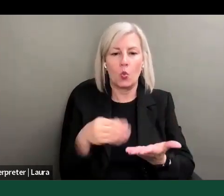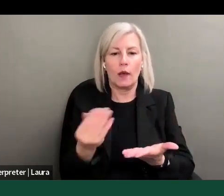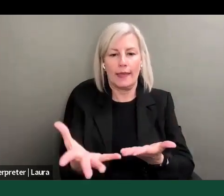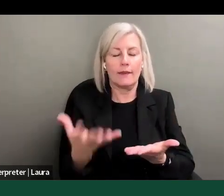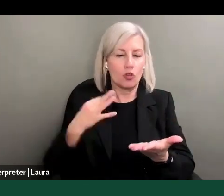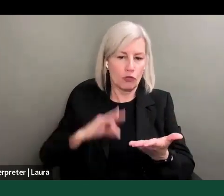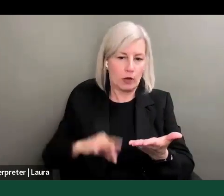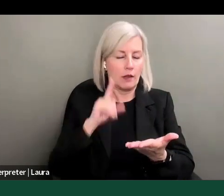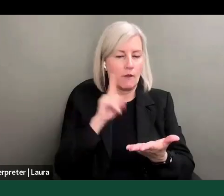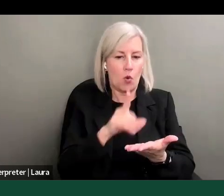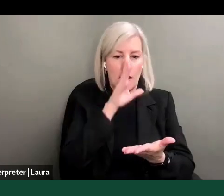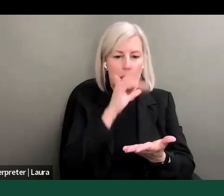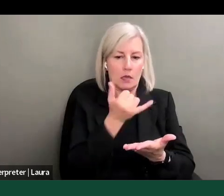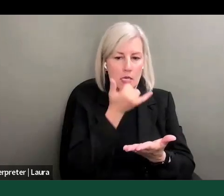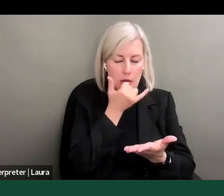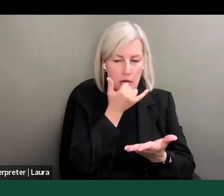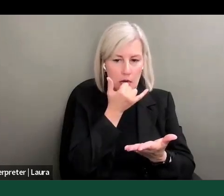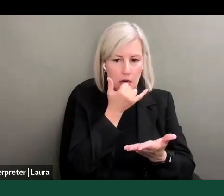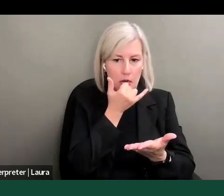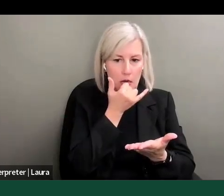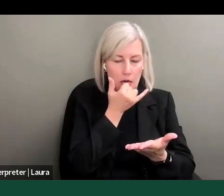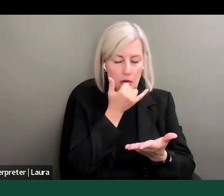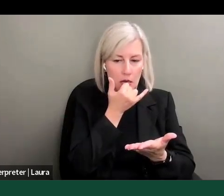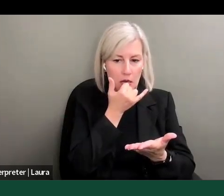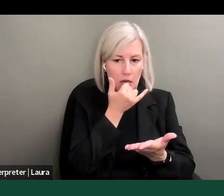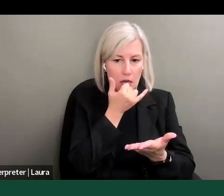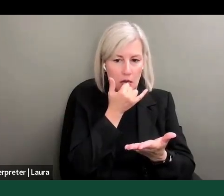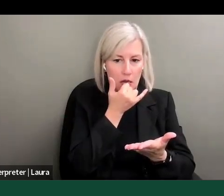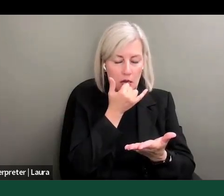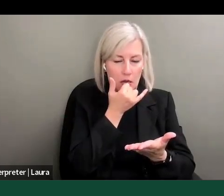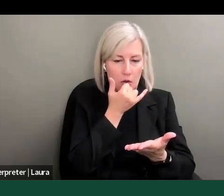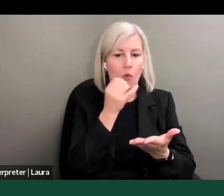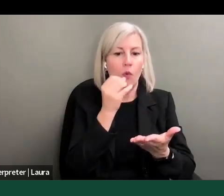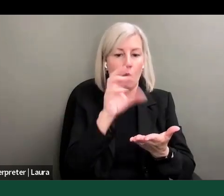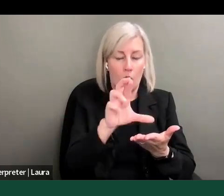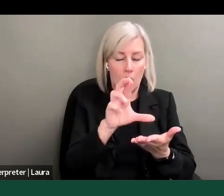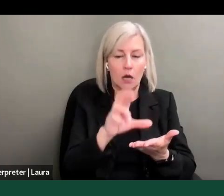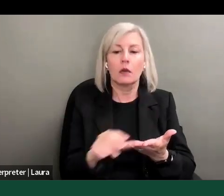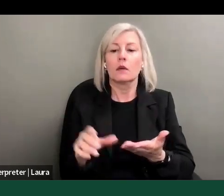articulation error versus again as Jordan said, is it in fact that they're